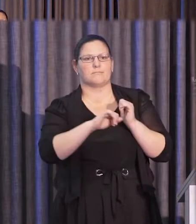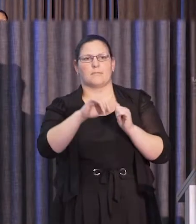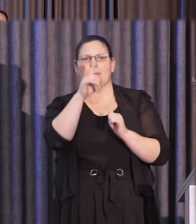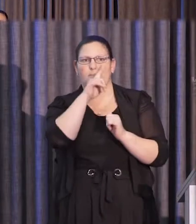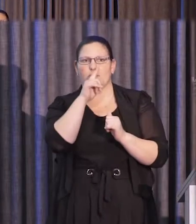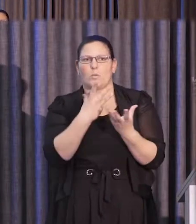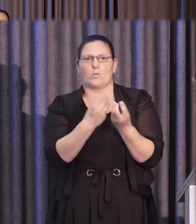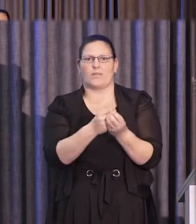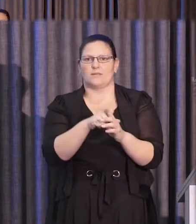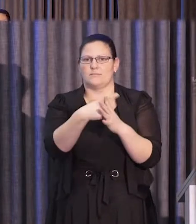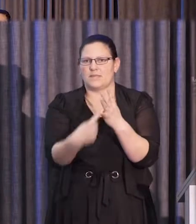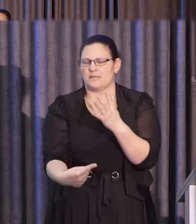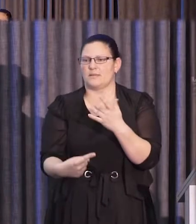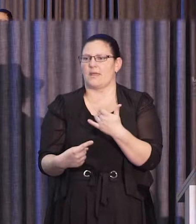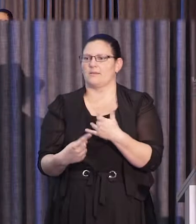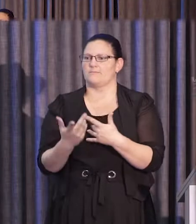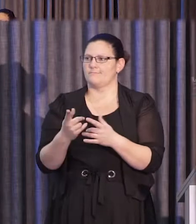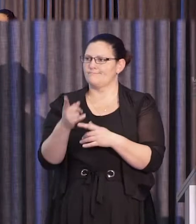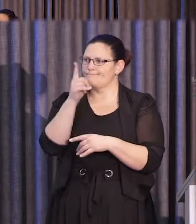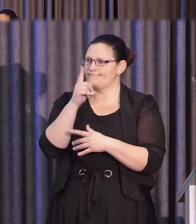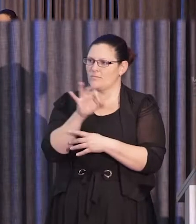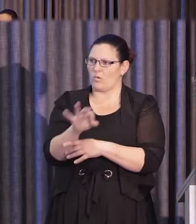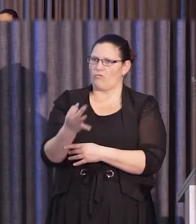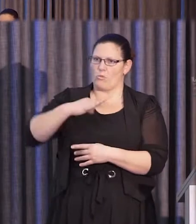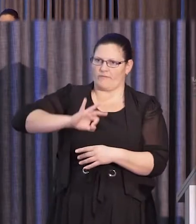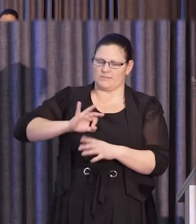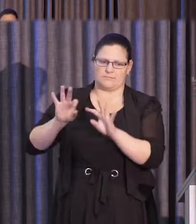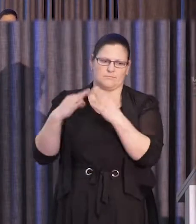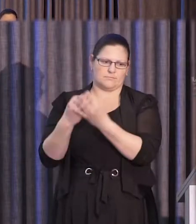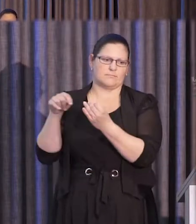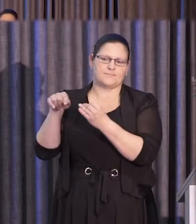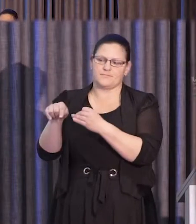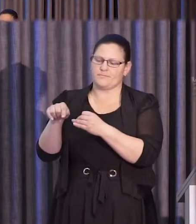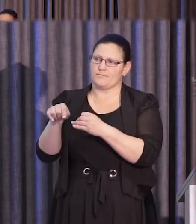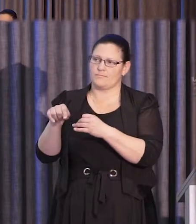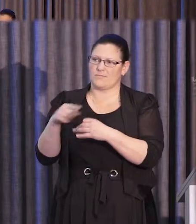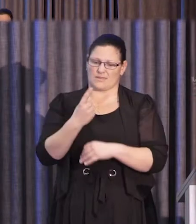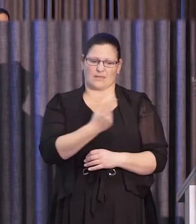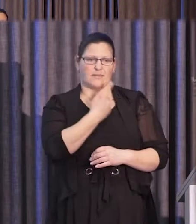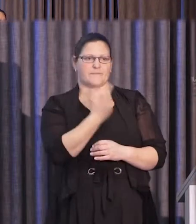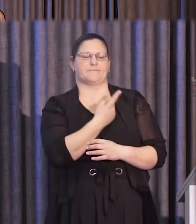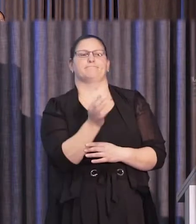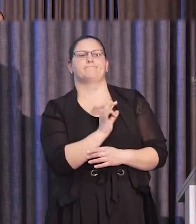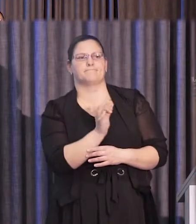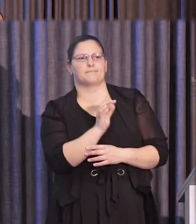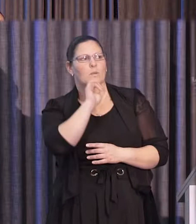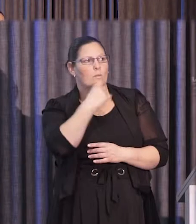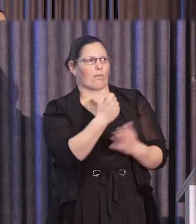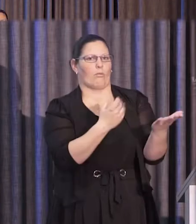and with the non-profit sector, so this isn't something that we will be doing on our own, it's about doing it with anybody else that wants to join us.